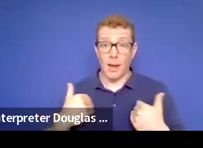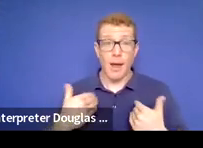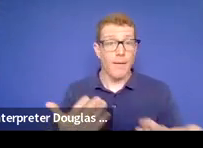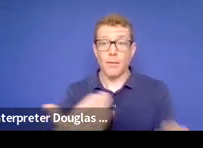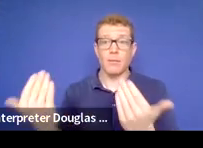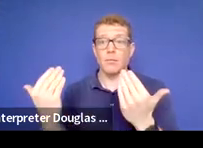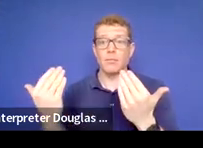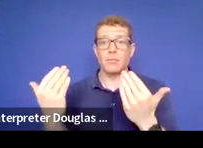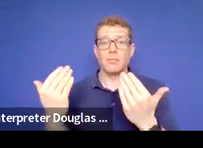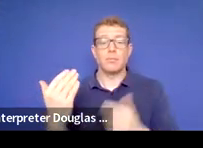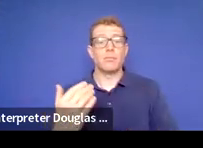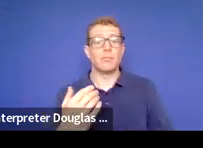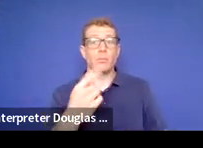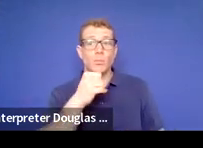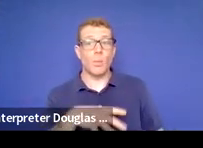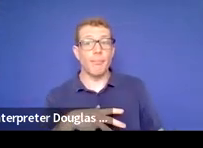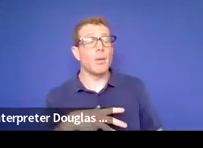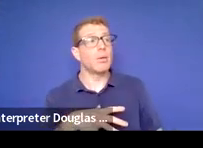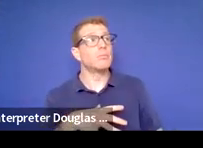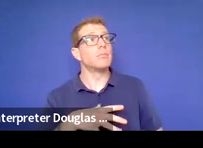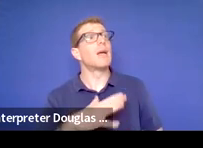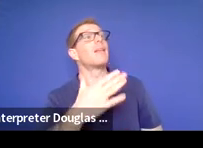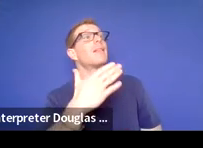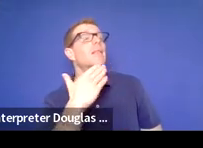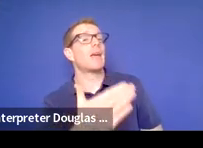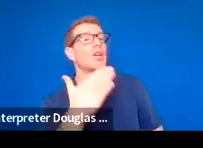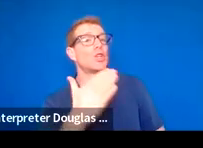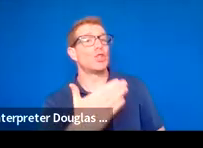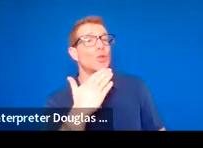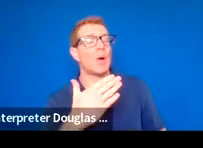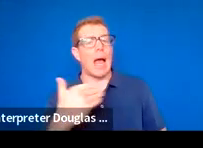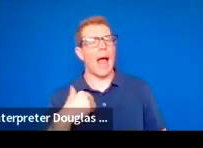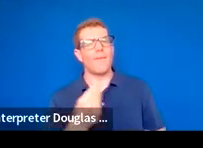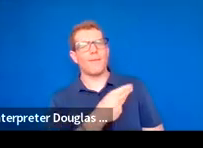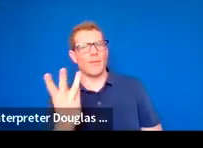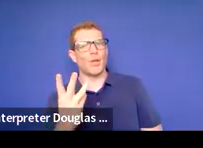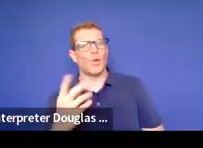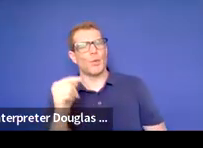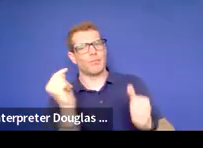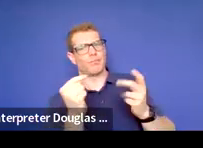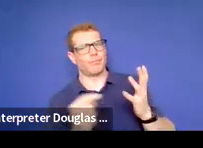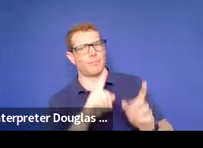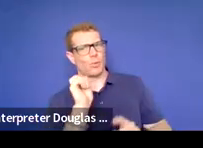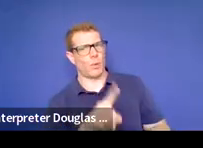We we have a few questions. I think you've answered